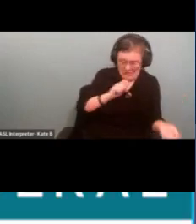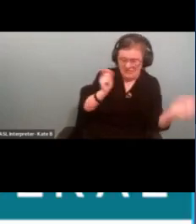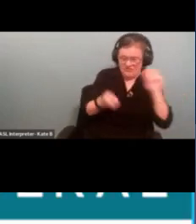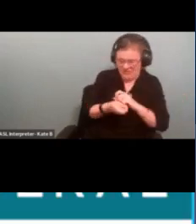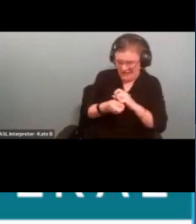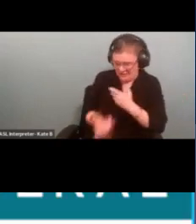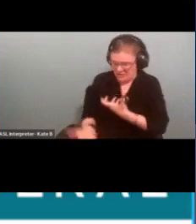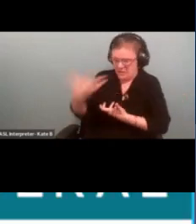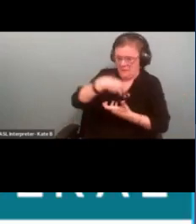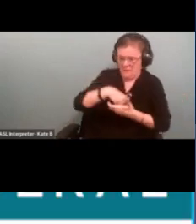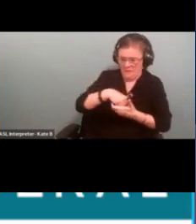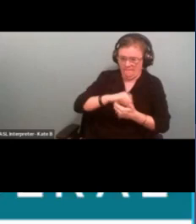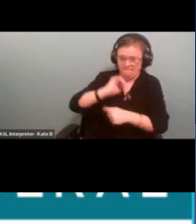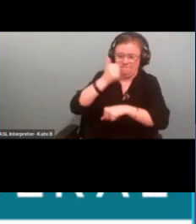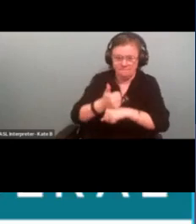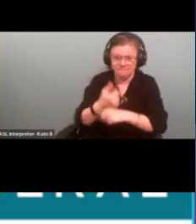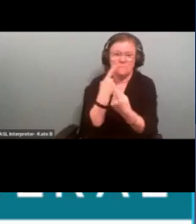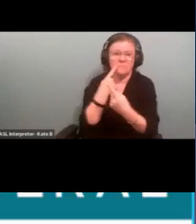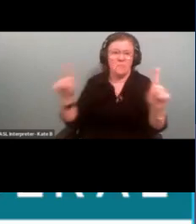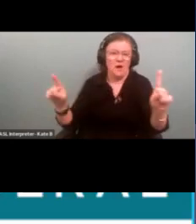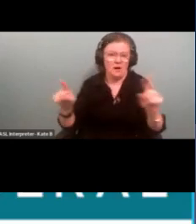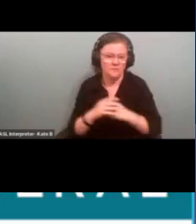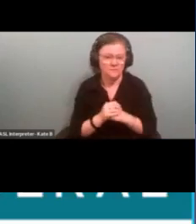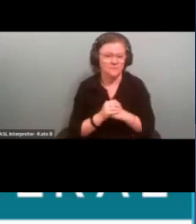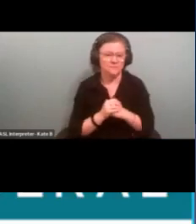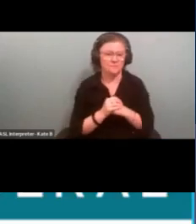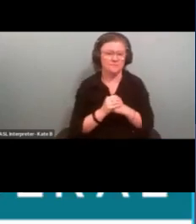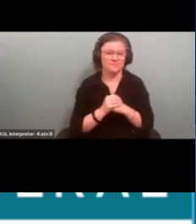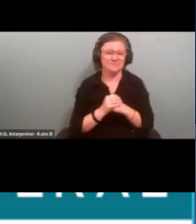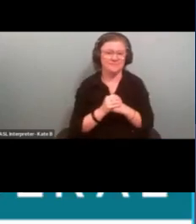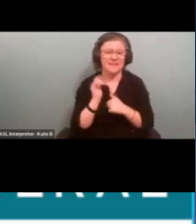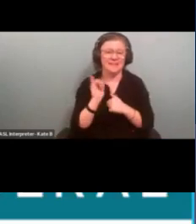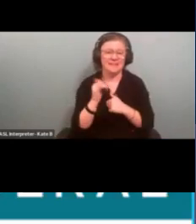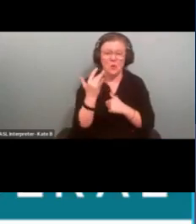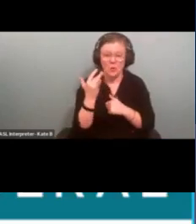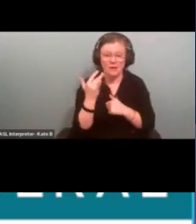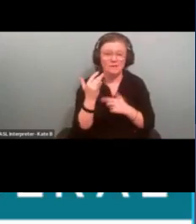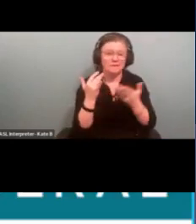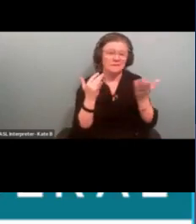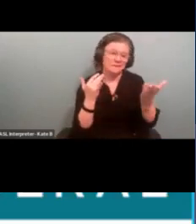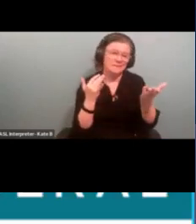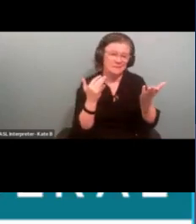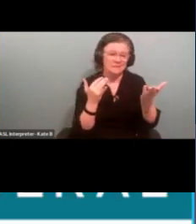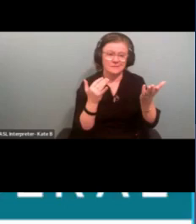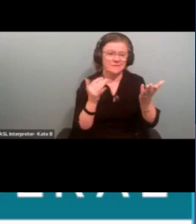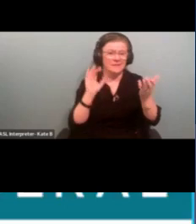to work well for families. This is because most systems are not set up in a way that supports